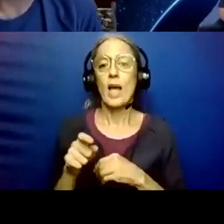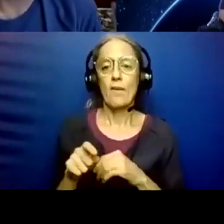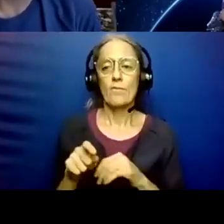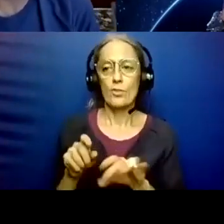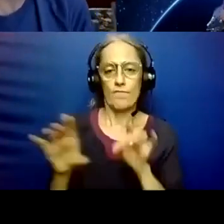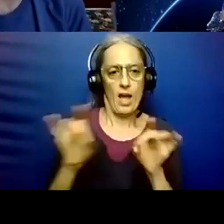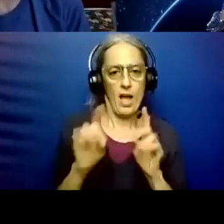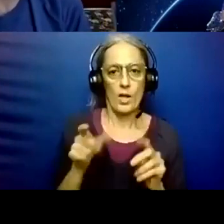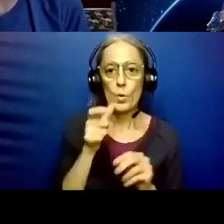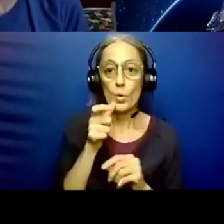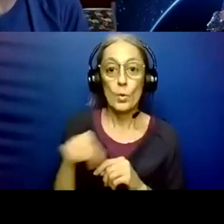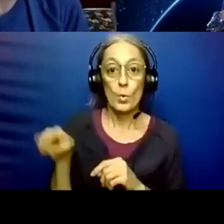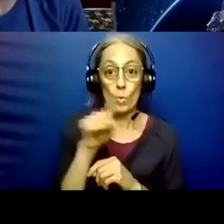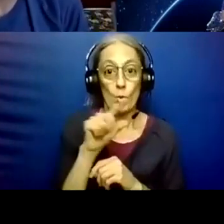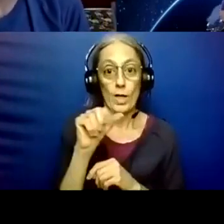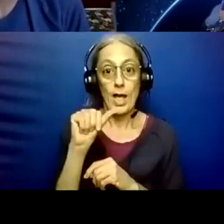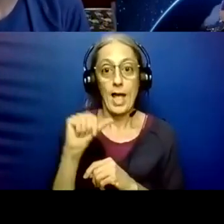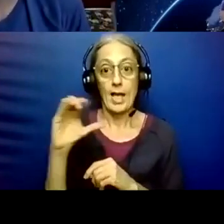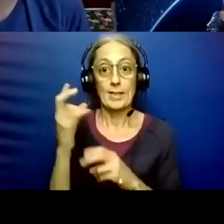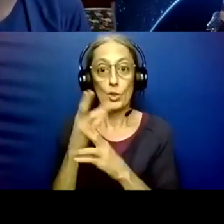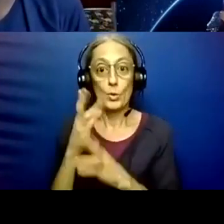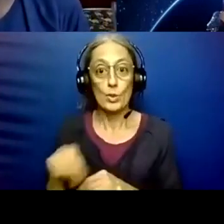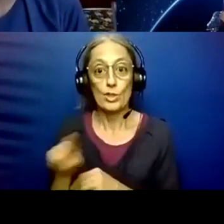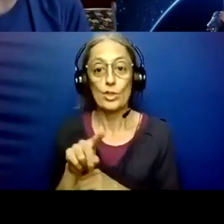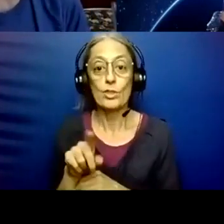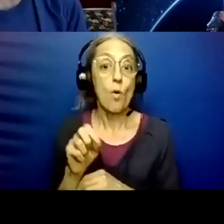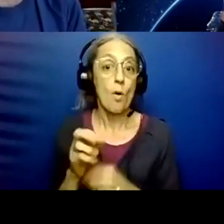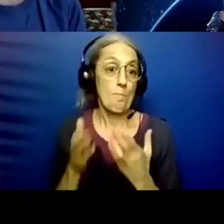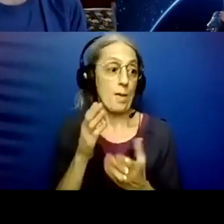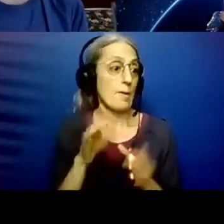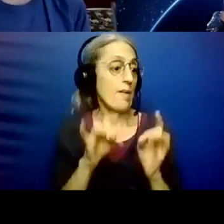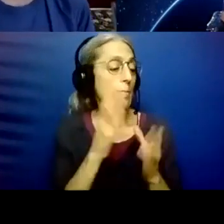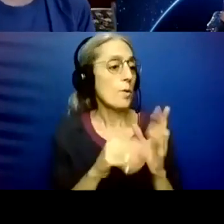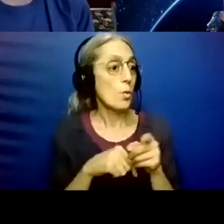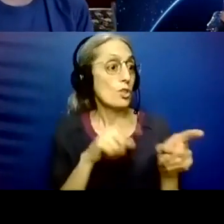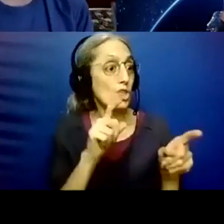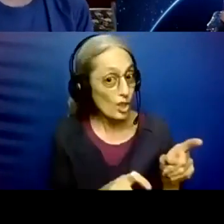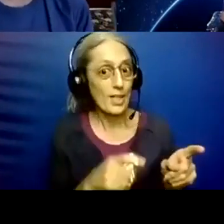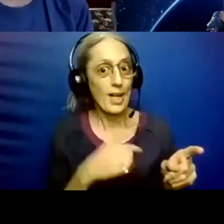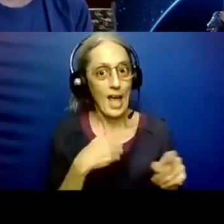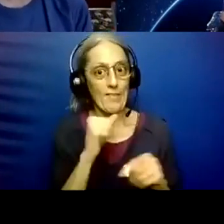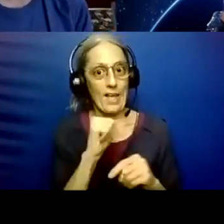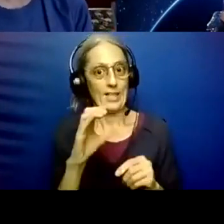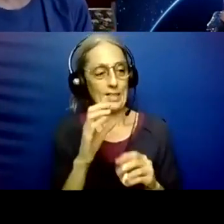or need to be AAC users, really create opportunities